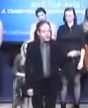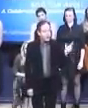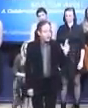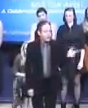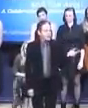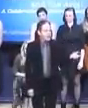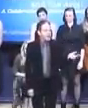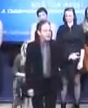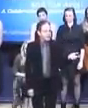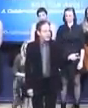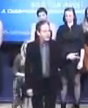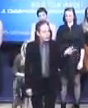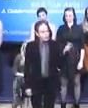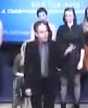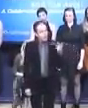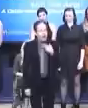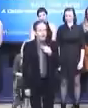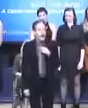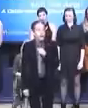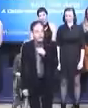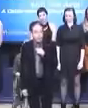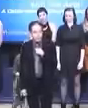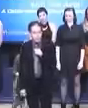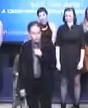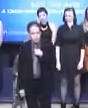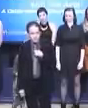Who will not listen to what’s going on in the hearts of our children.